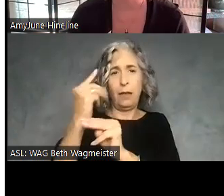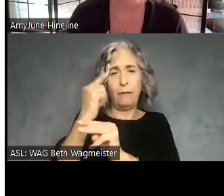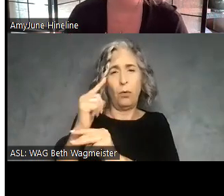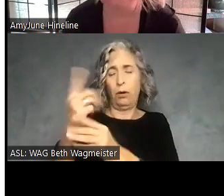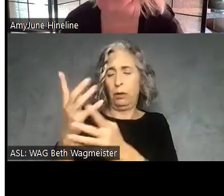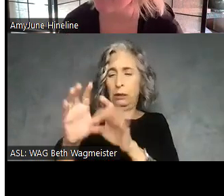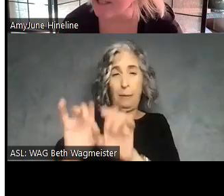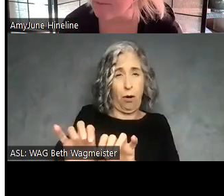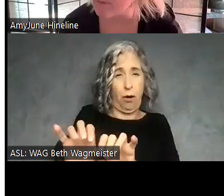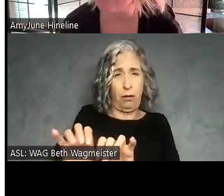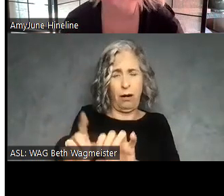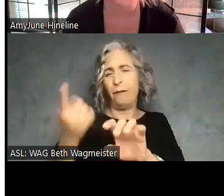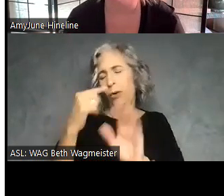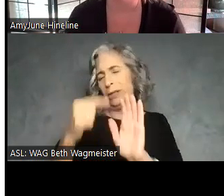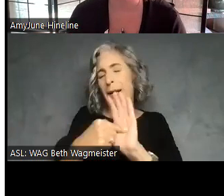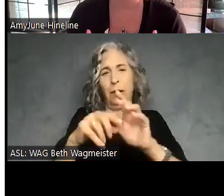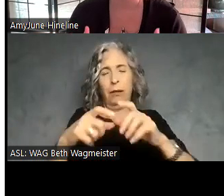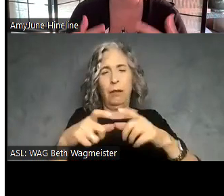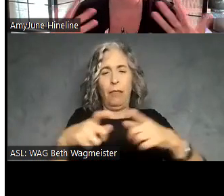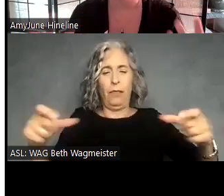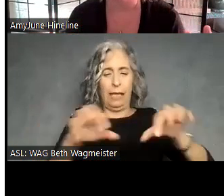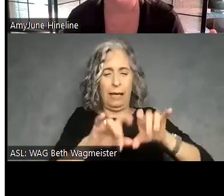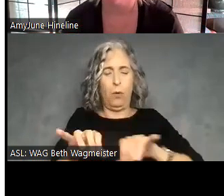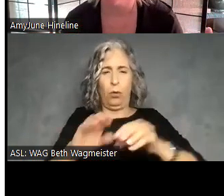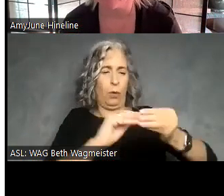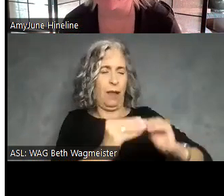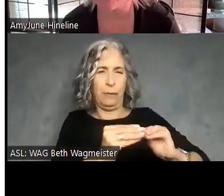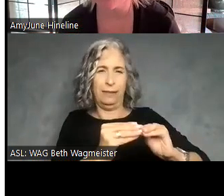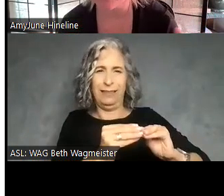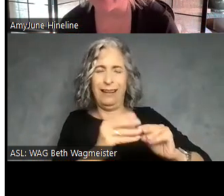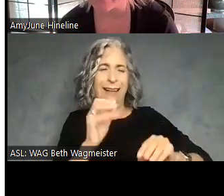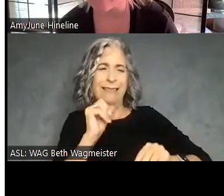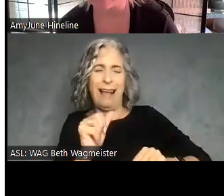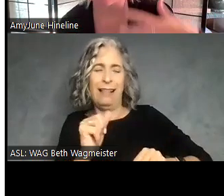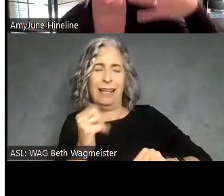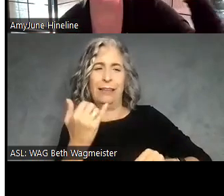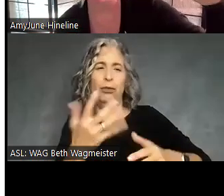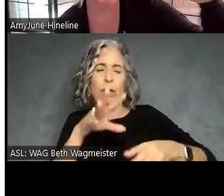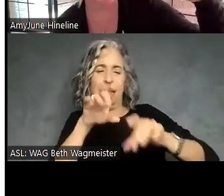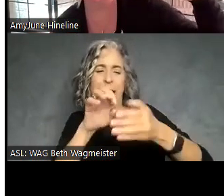make sure that people know what's anticipated, what's expected of them to type into a field.